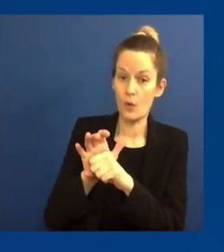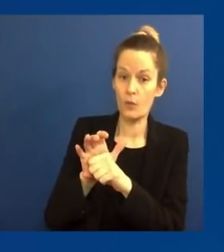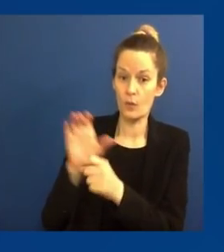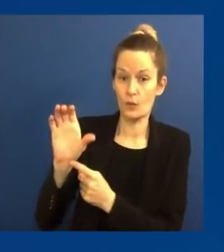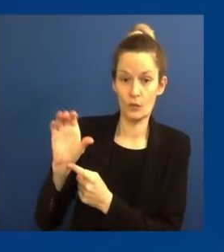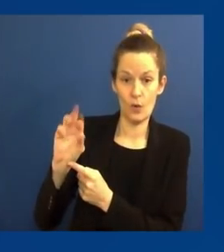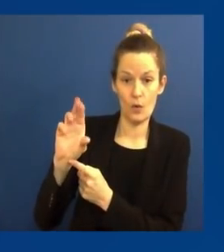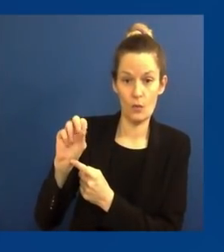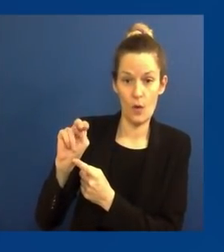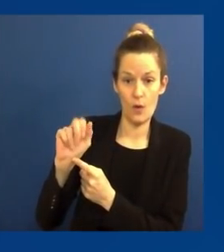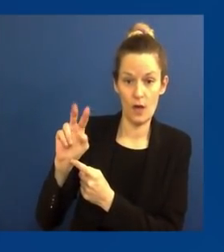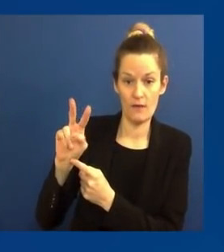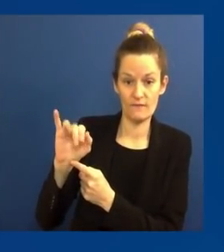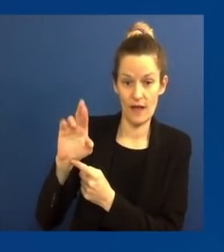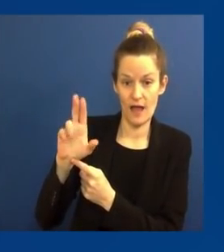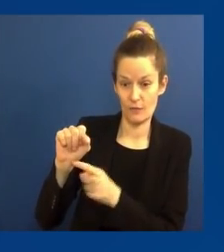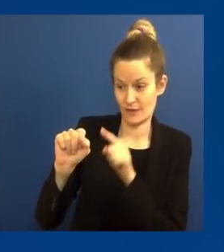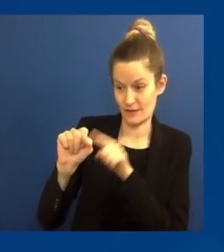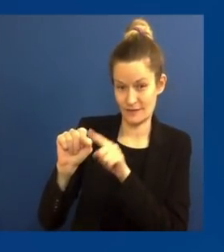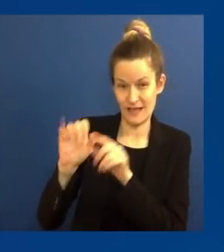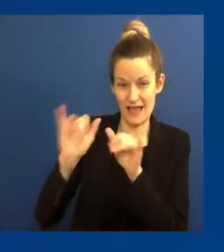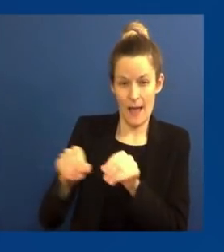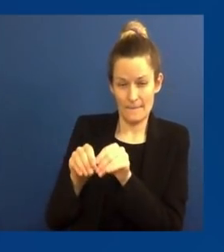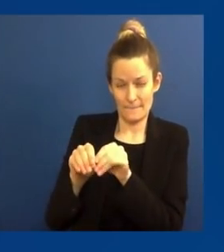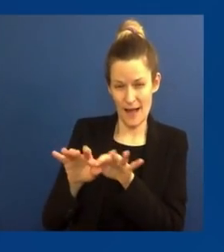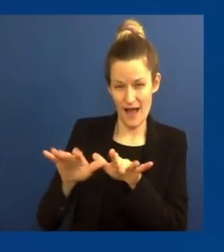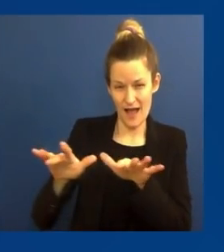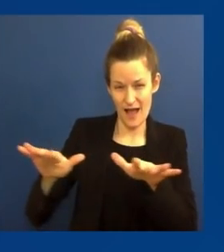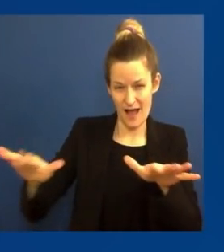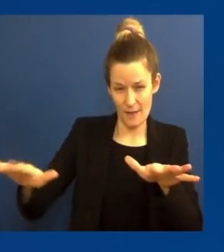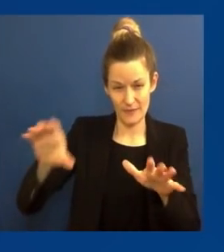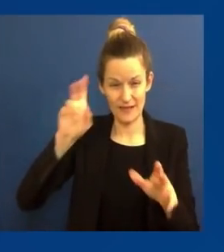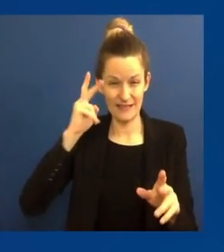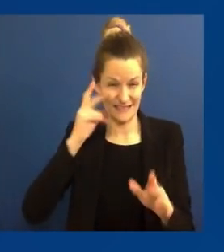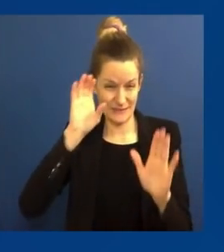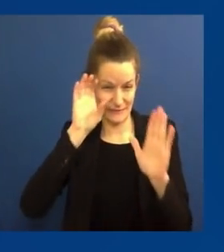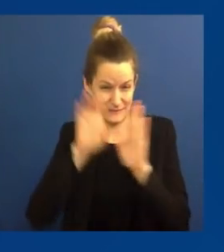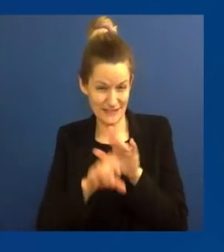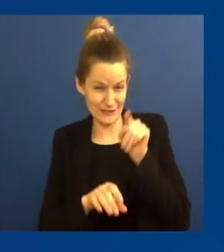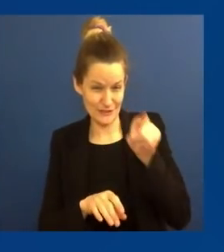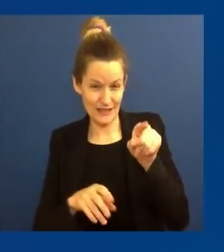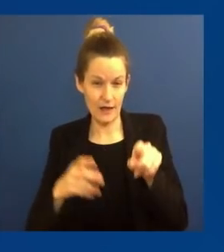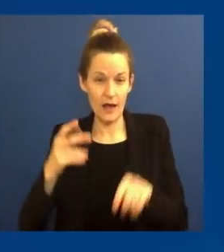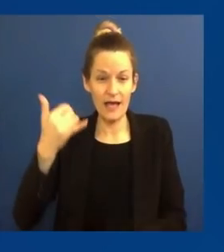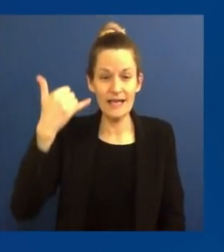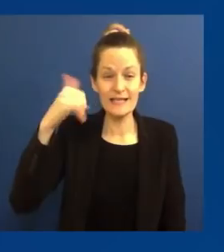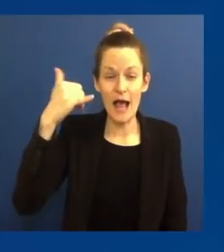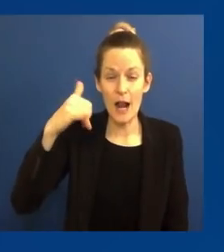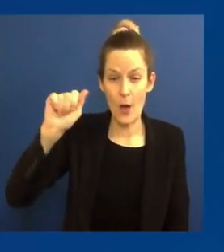The arrows on the left are pointing to what we call "B-cell epitopes." They're mostly on the surface.